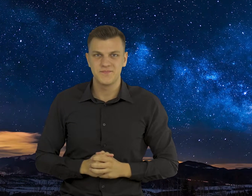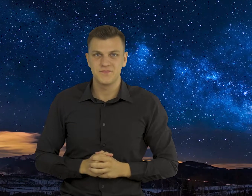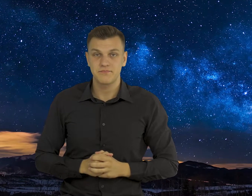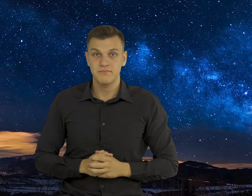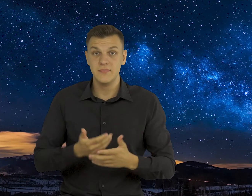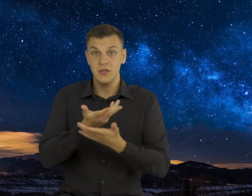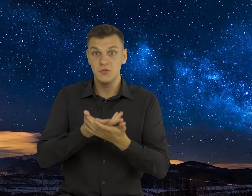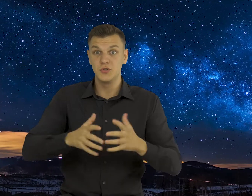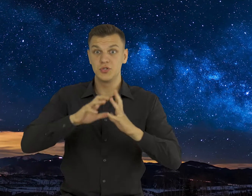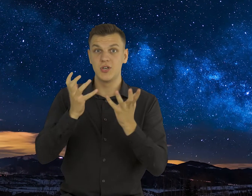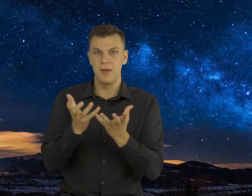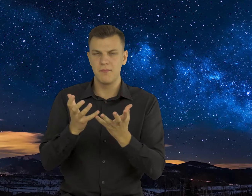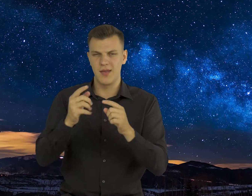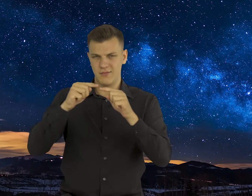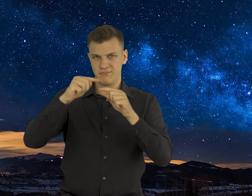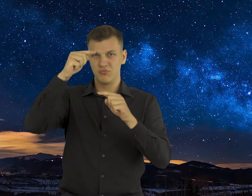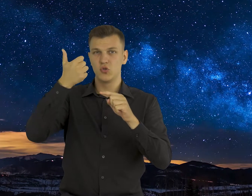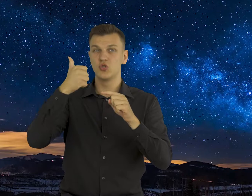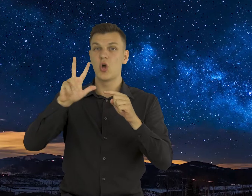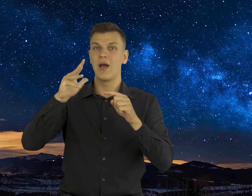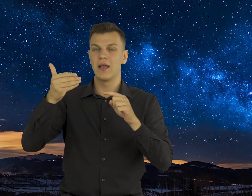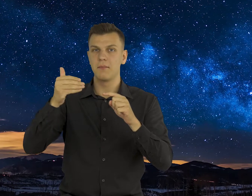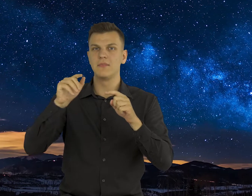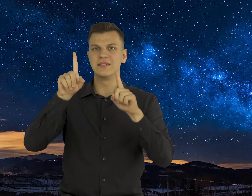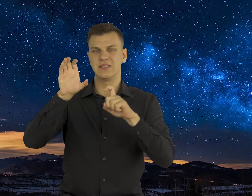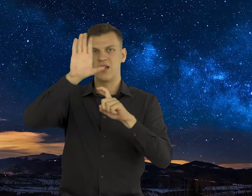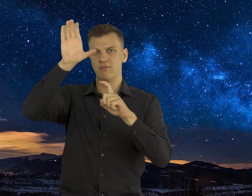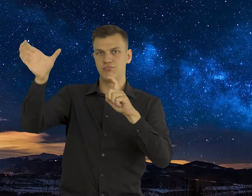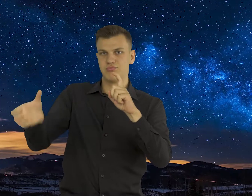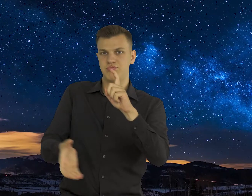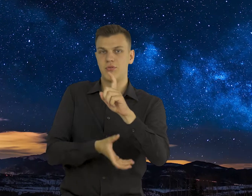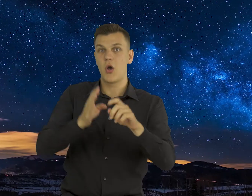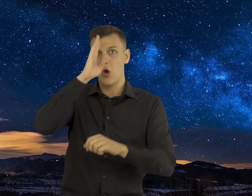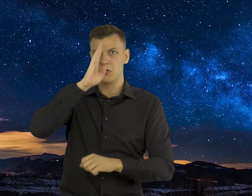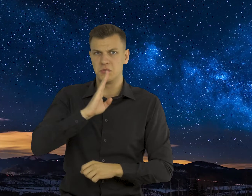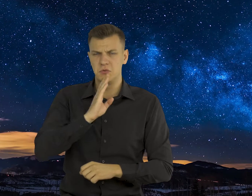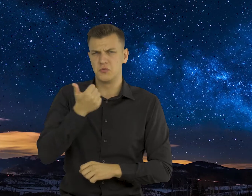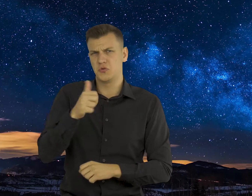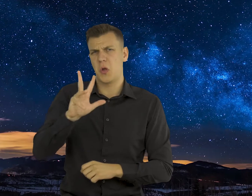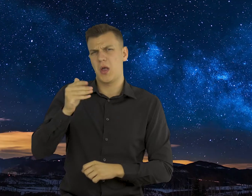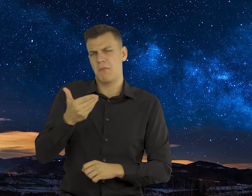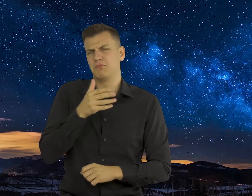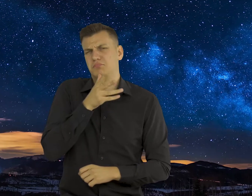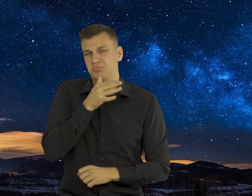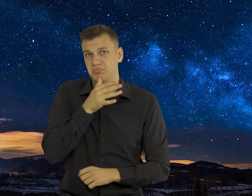The universe begins about 100 km above our heads